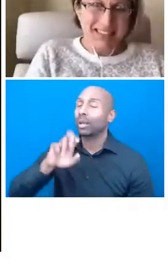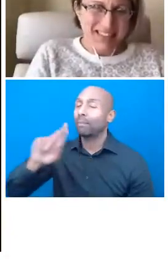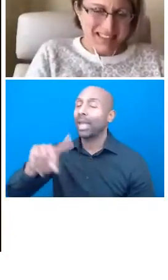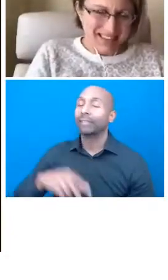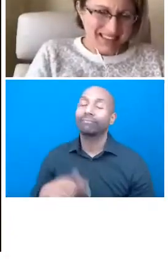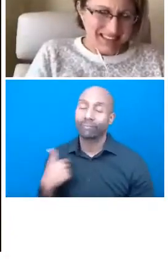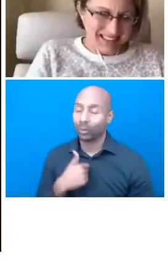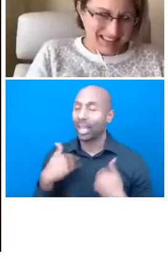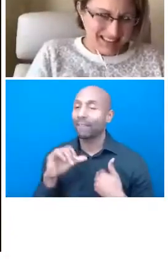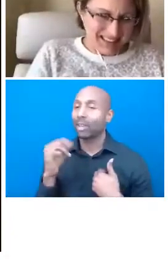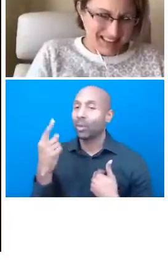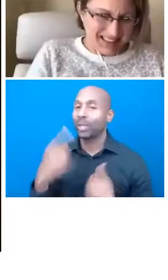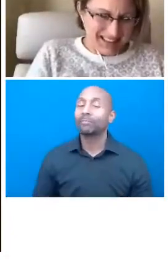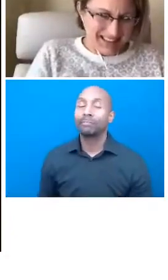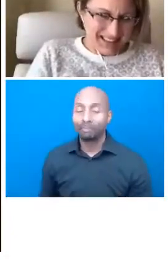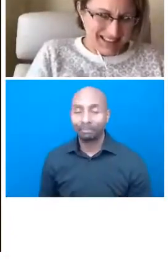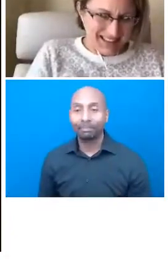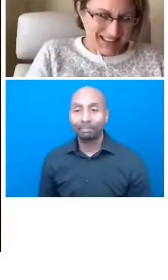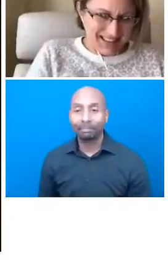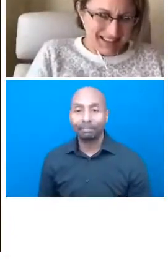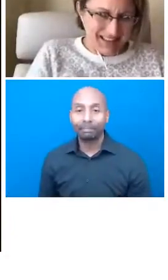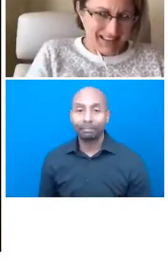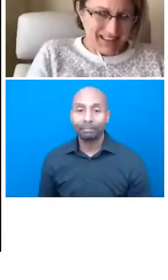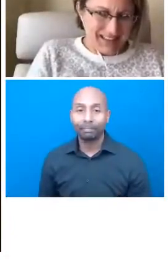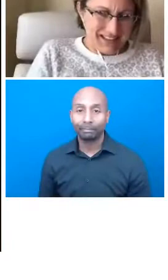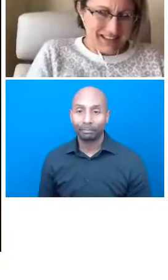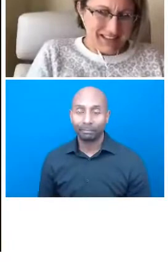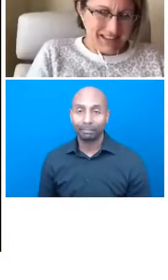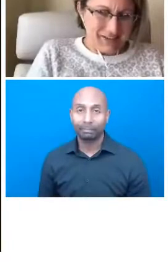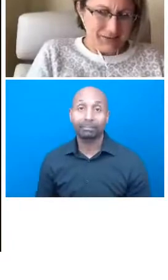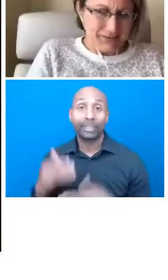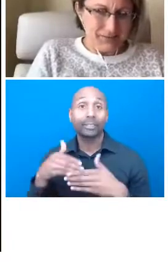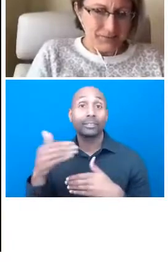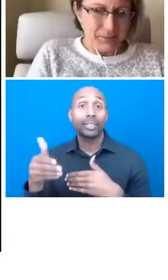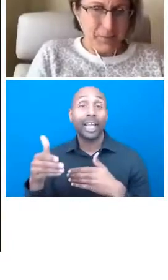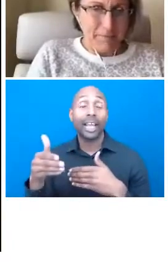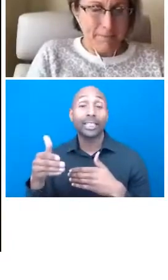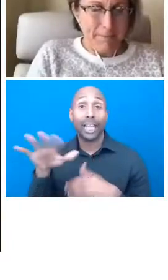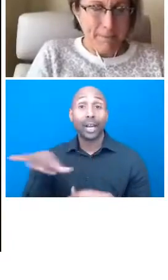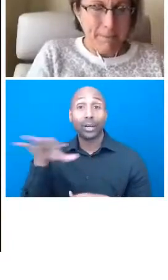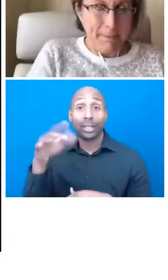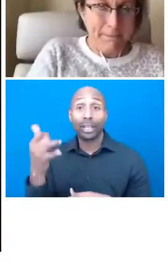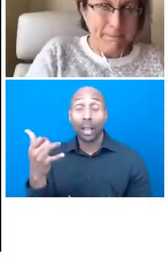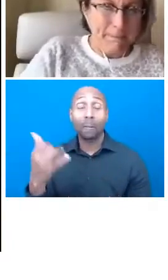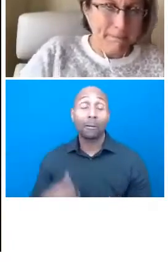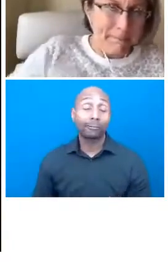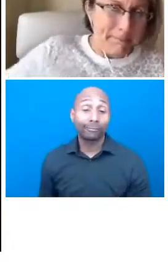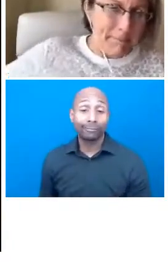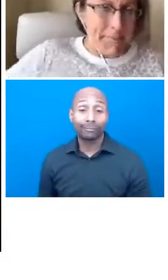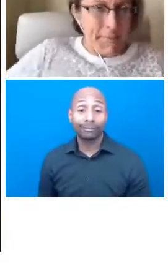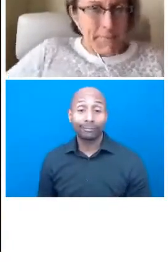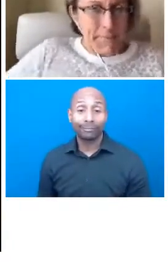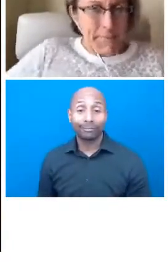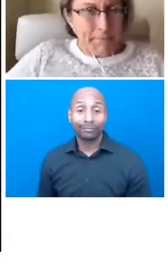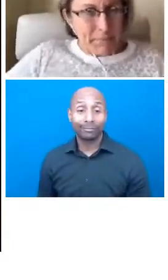Jeffrey: This here is a shadow room that we're in.